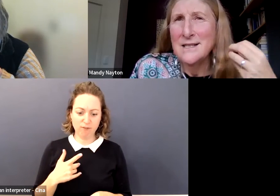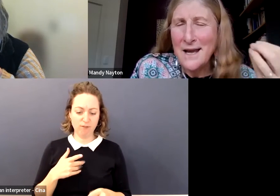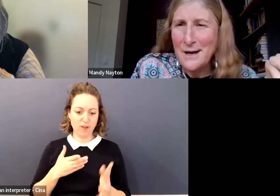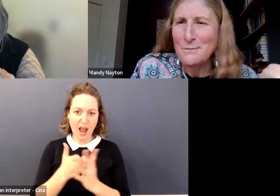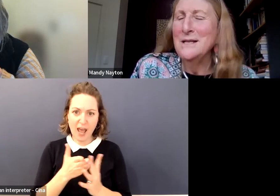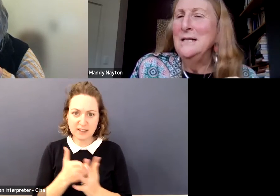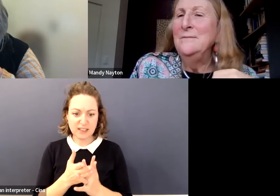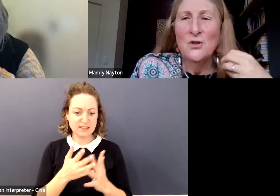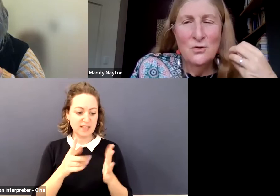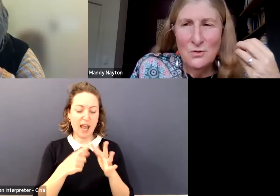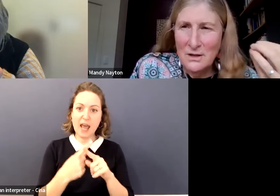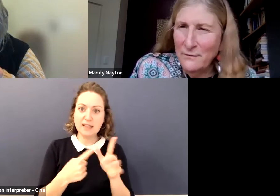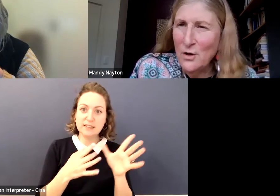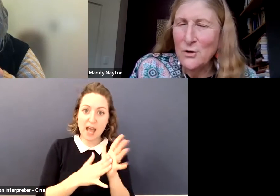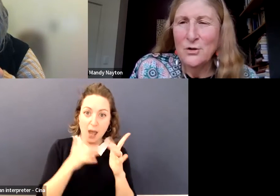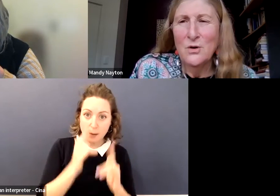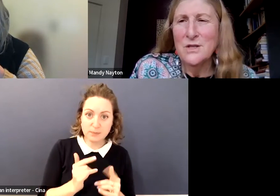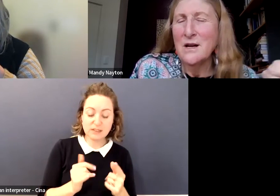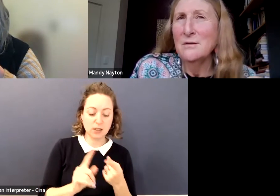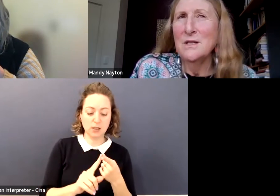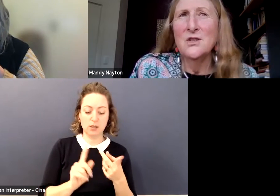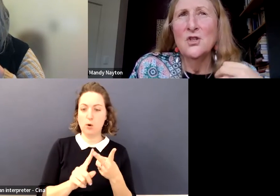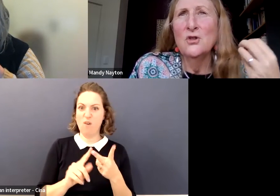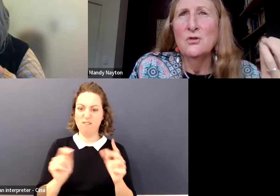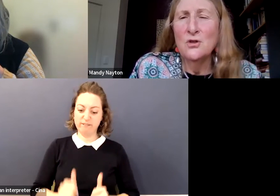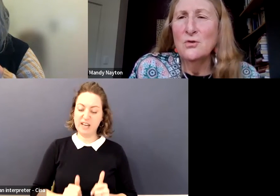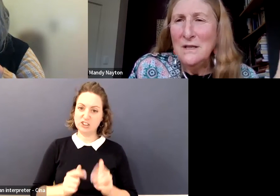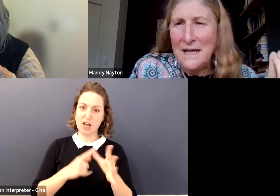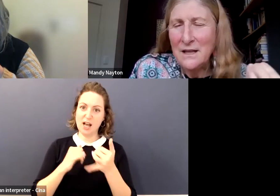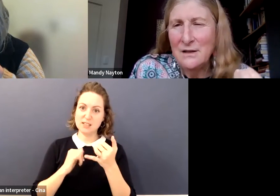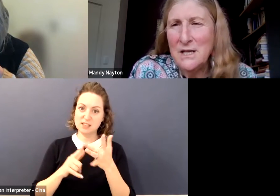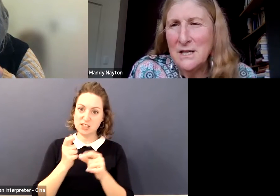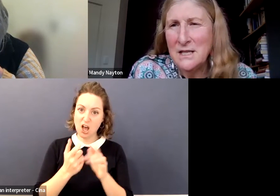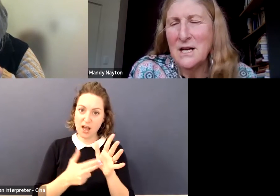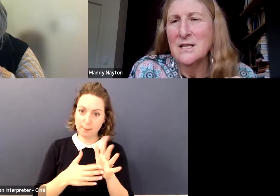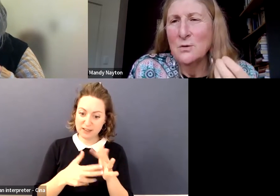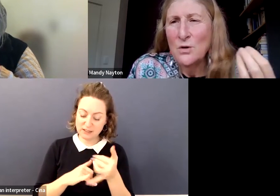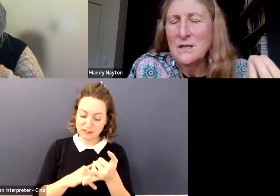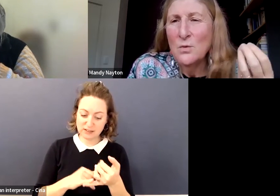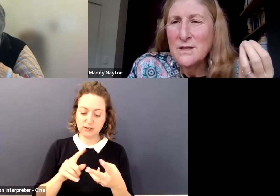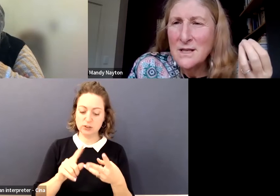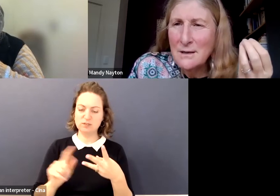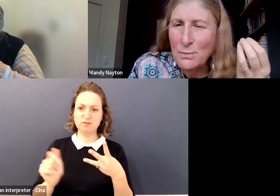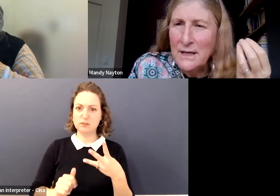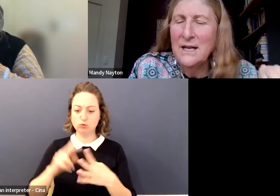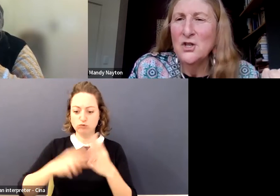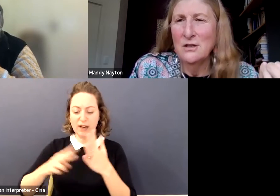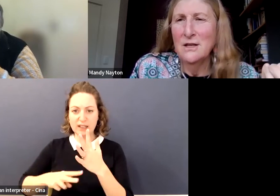exams, to follow through on assignments, to do lengthy reading tasks? What is the implication